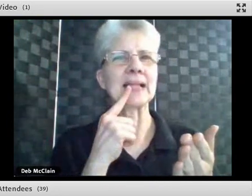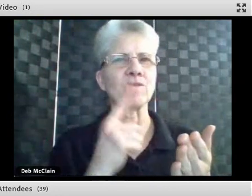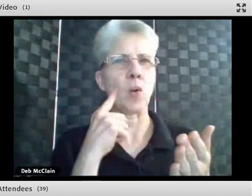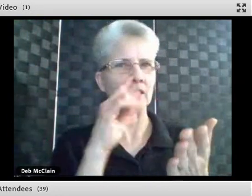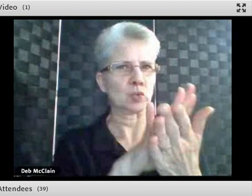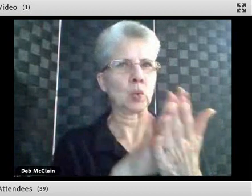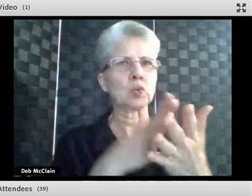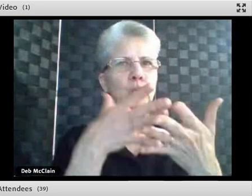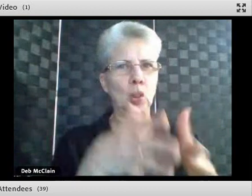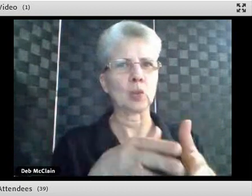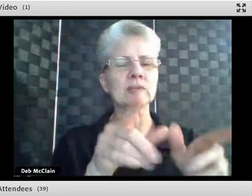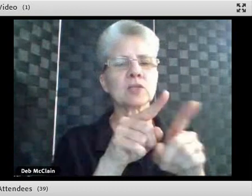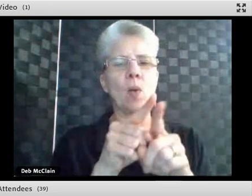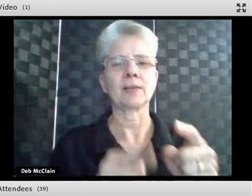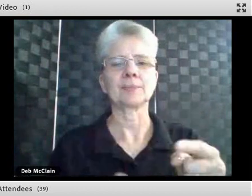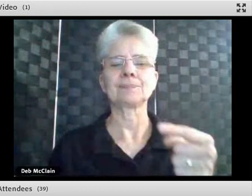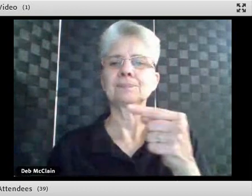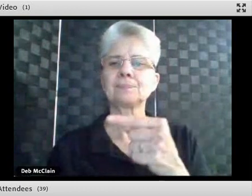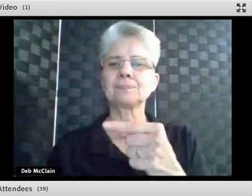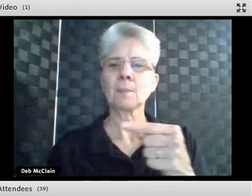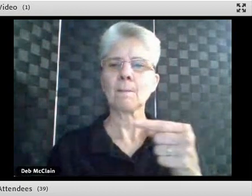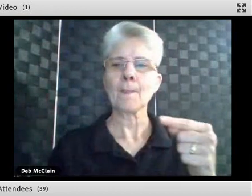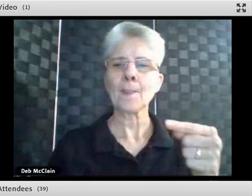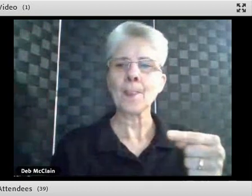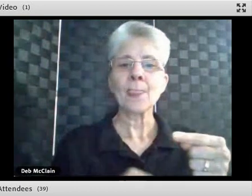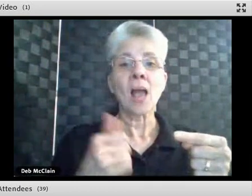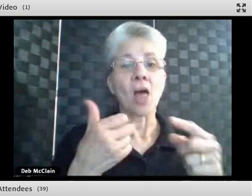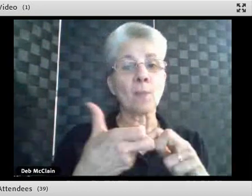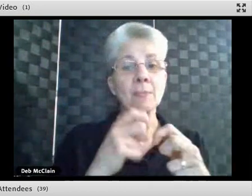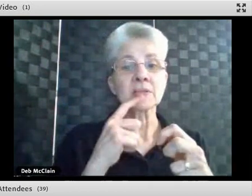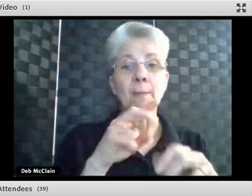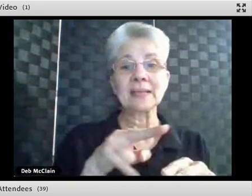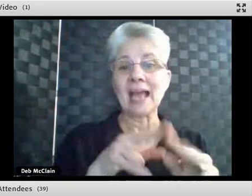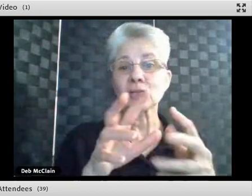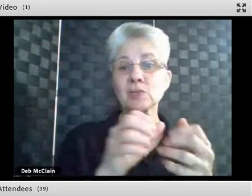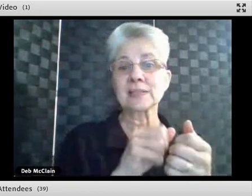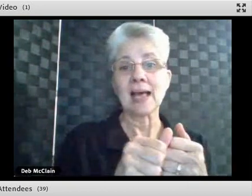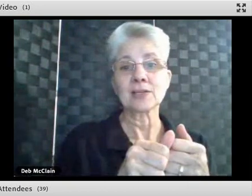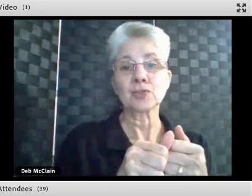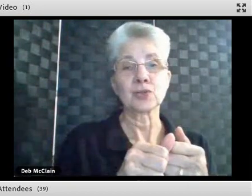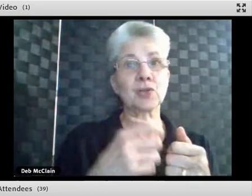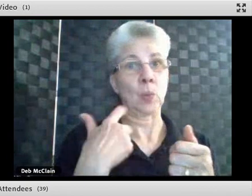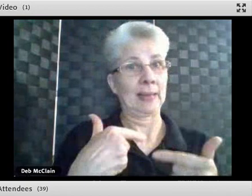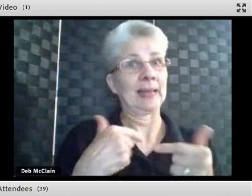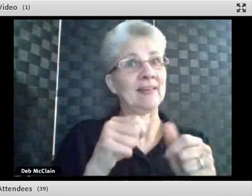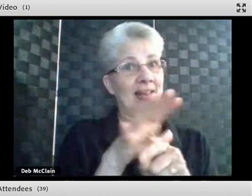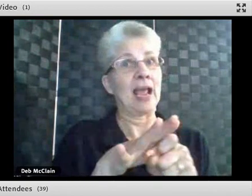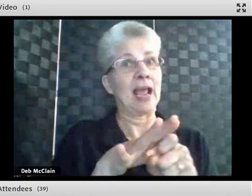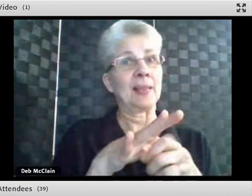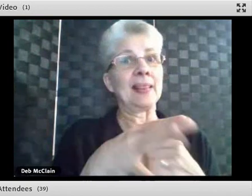to lose them as well. Other problems can be natural disasters. We live in an area of the country